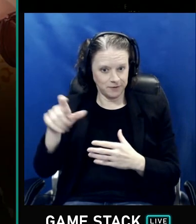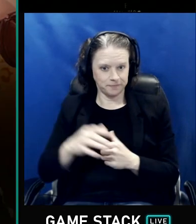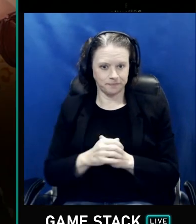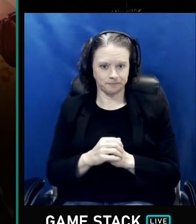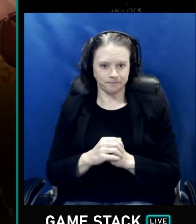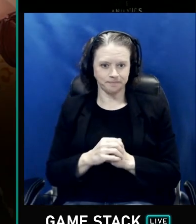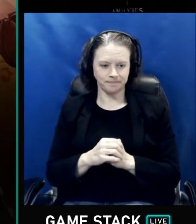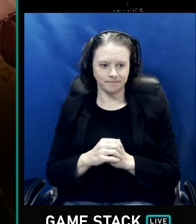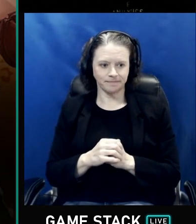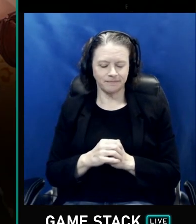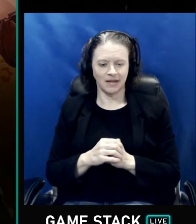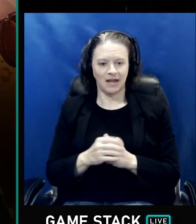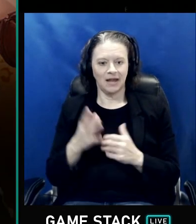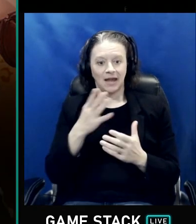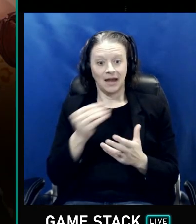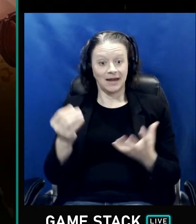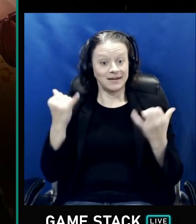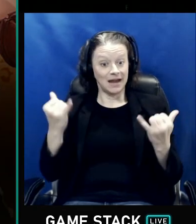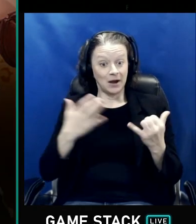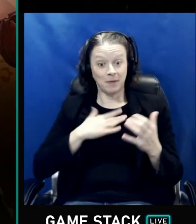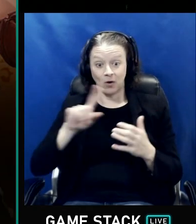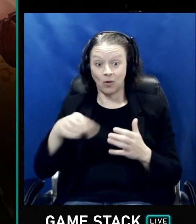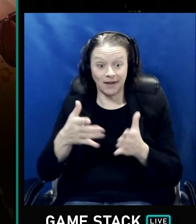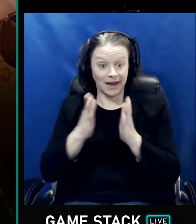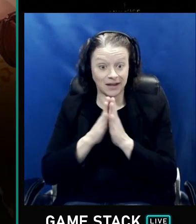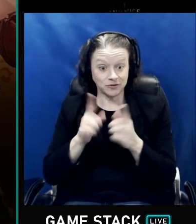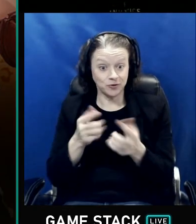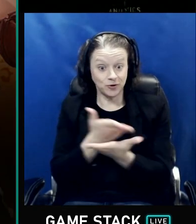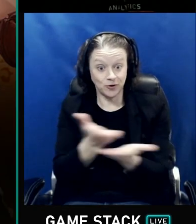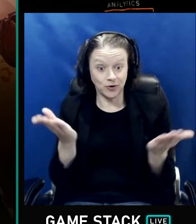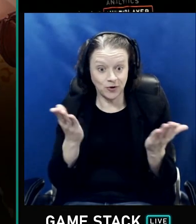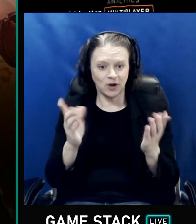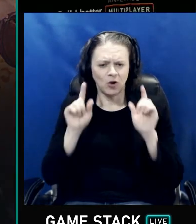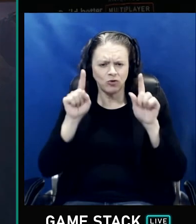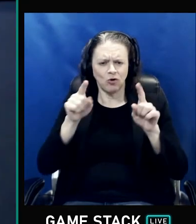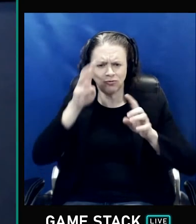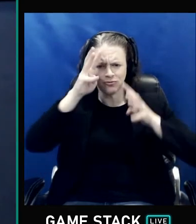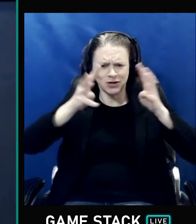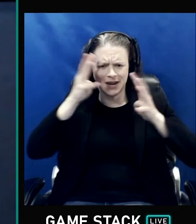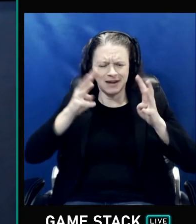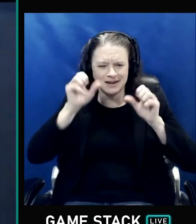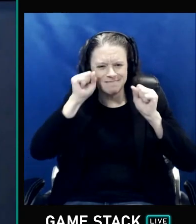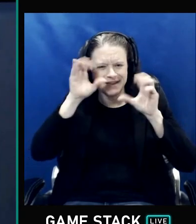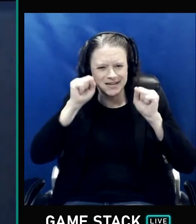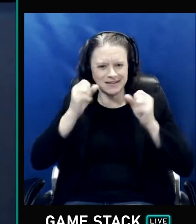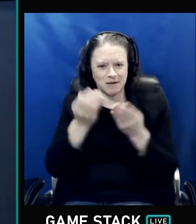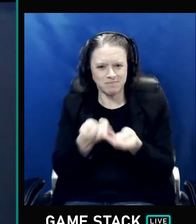And with that my only ask to you guys is to go create amazing multiplayer games. Thank you.